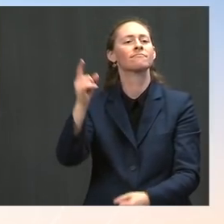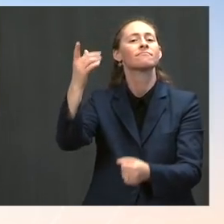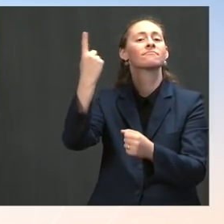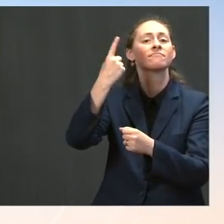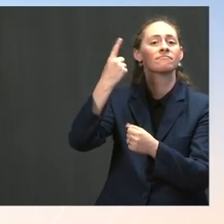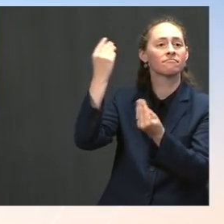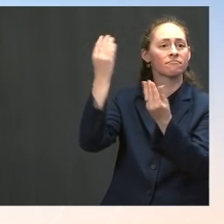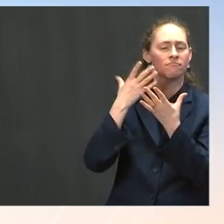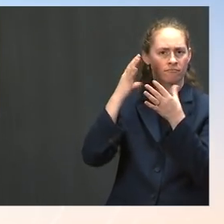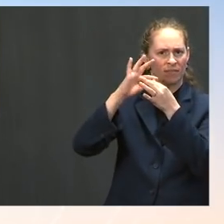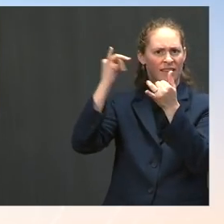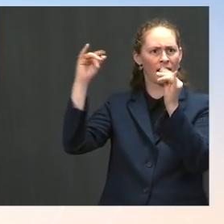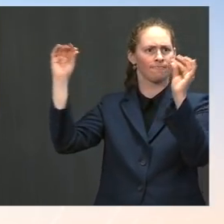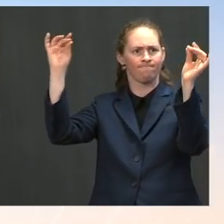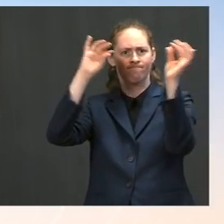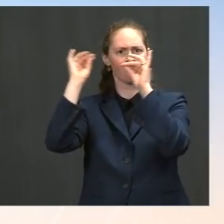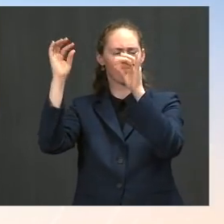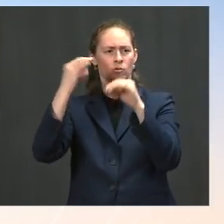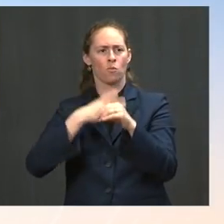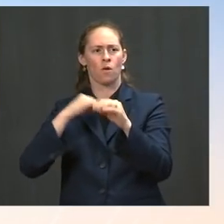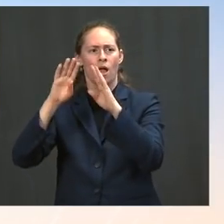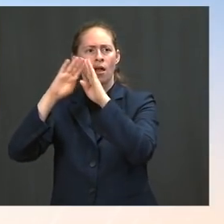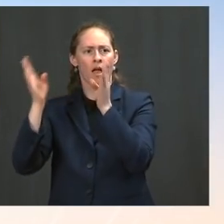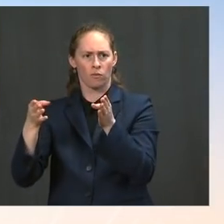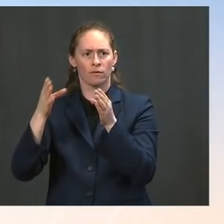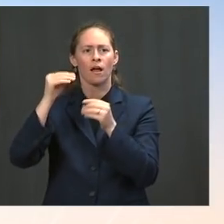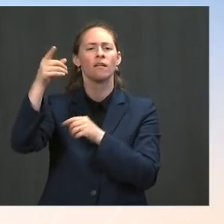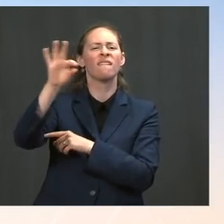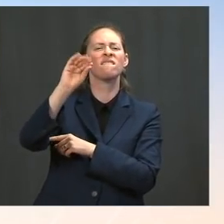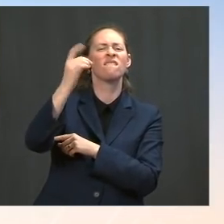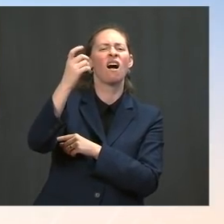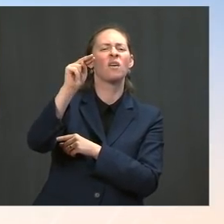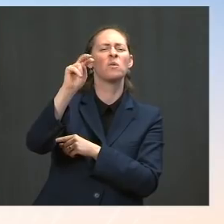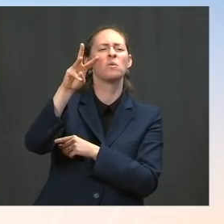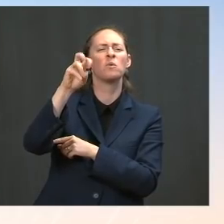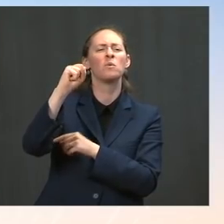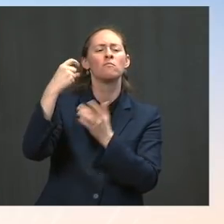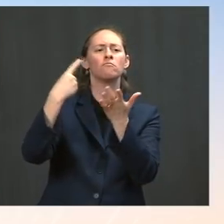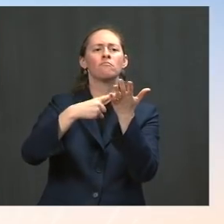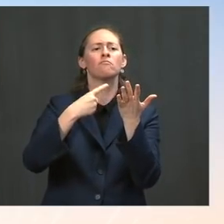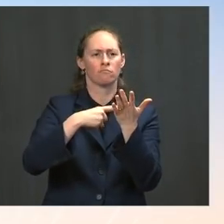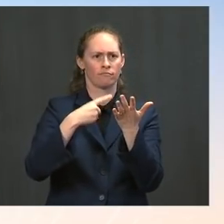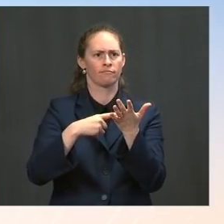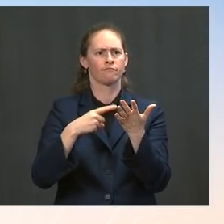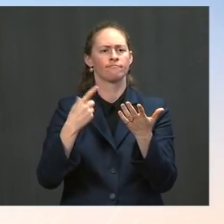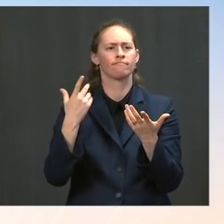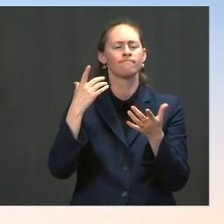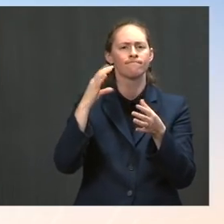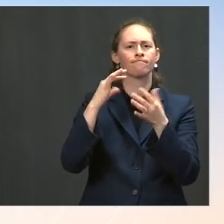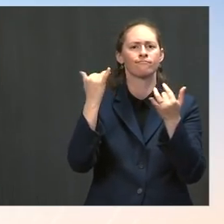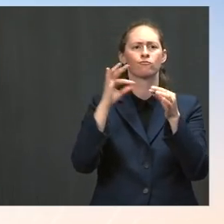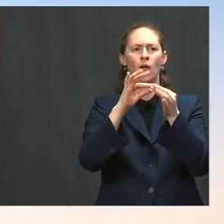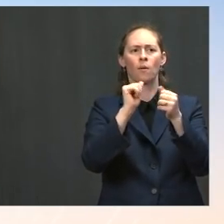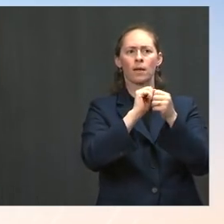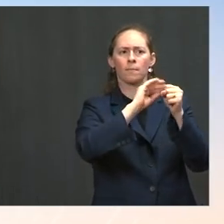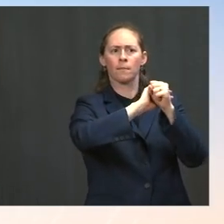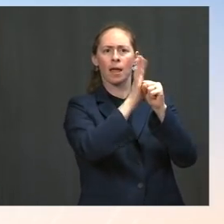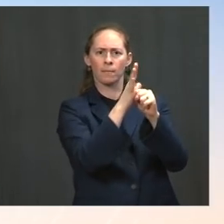between White House officials and Fox News about coverage related to the pandemic and vaccines over the course of the last several weeks and months.